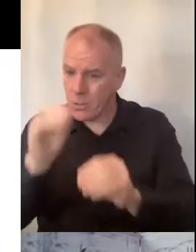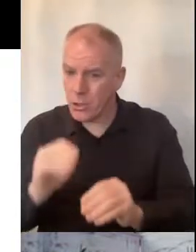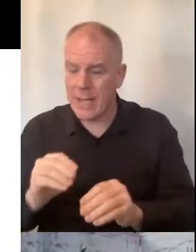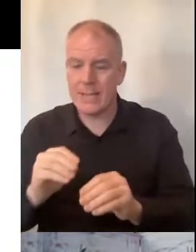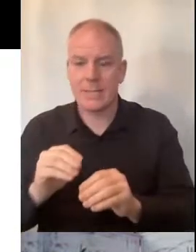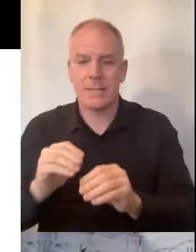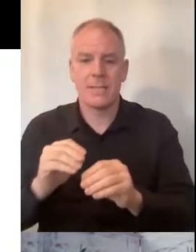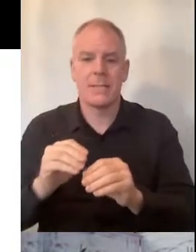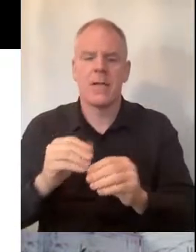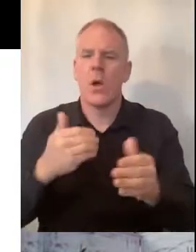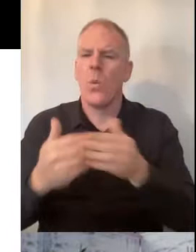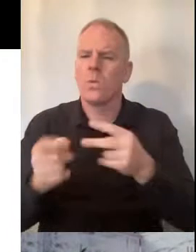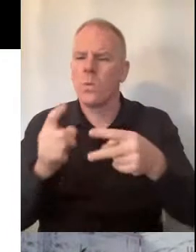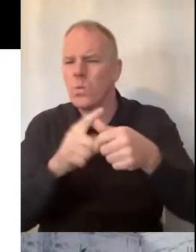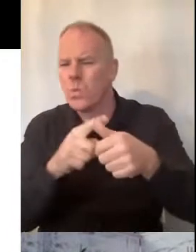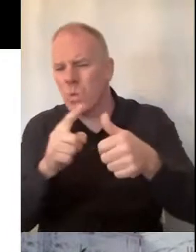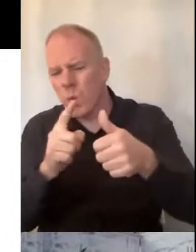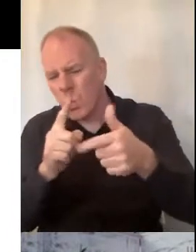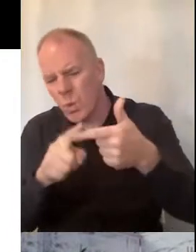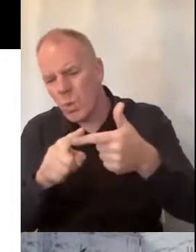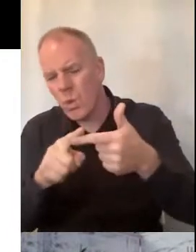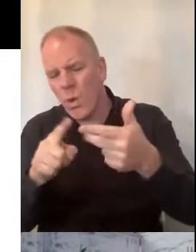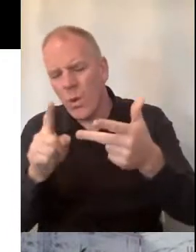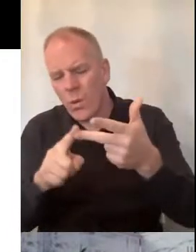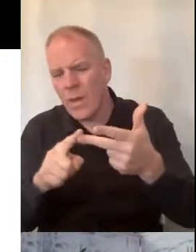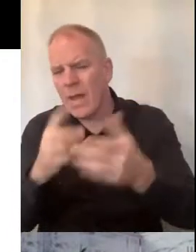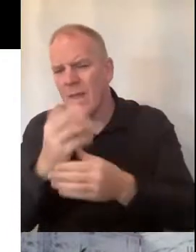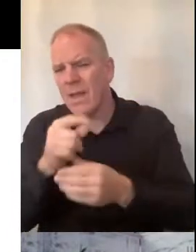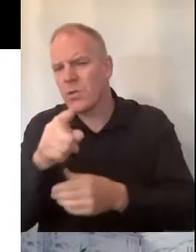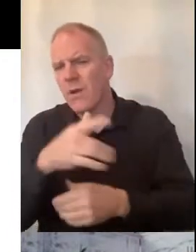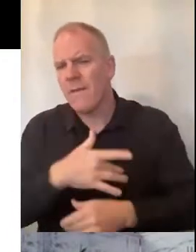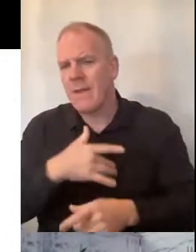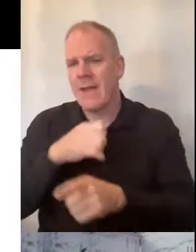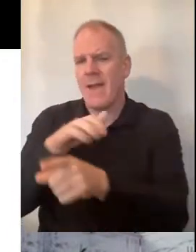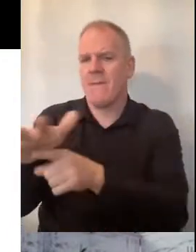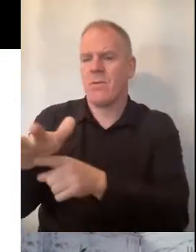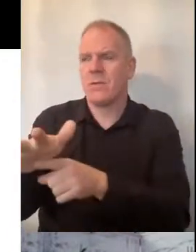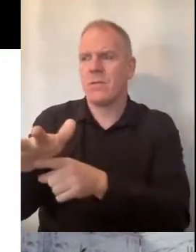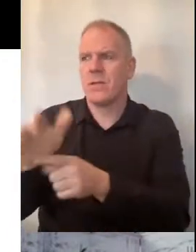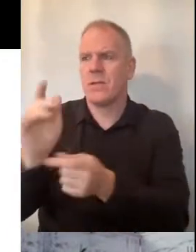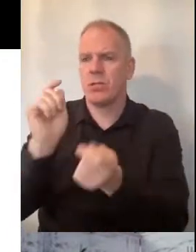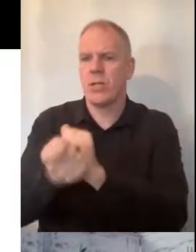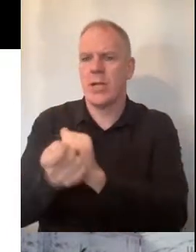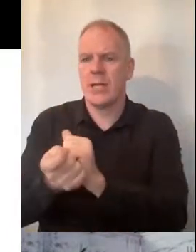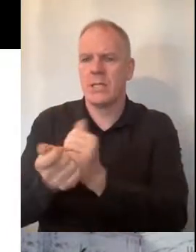like what two or three things do you do to affect change and influence others